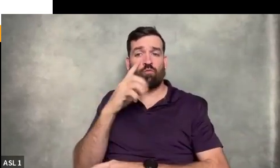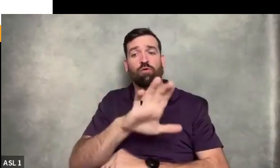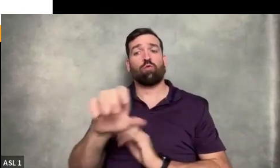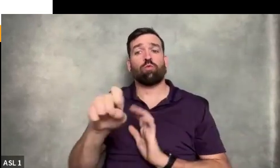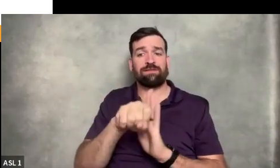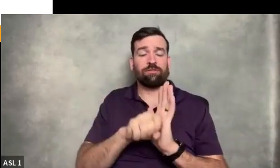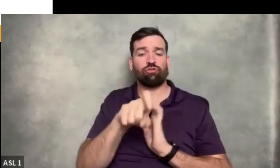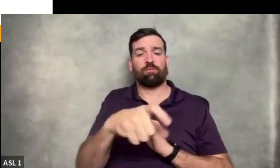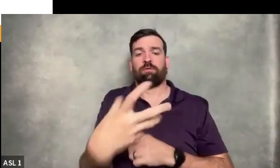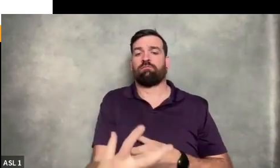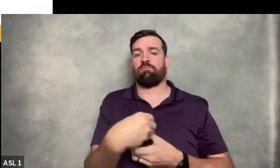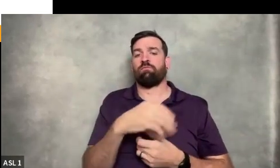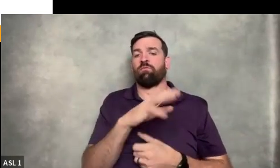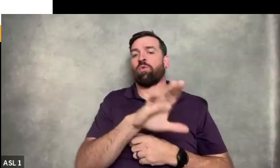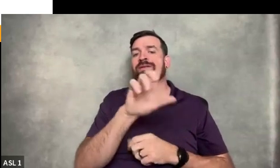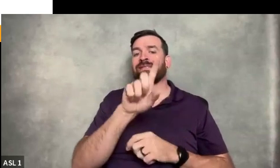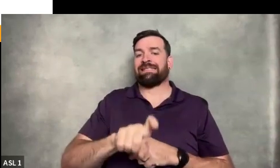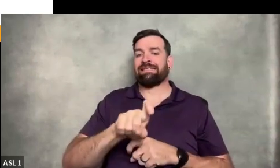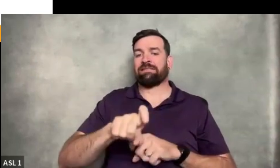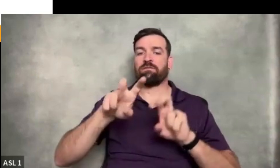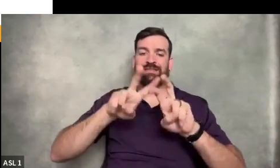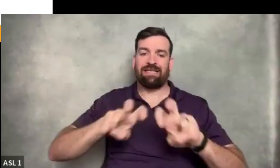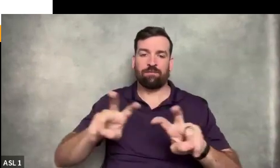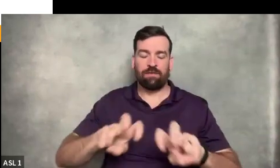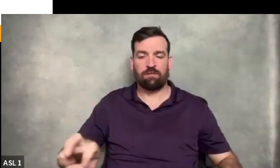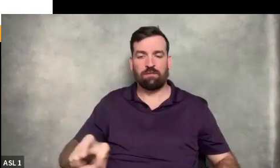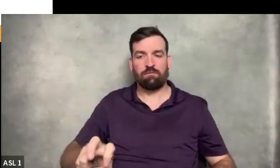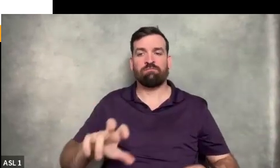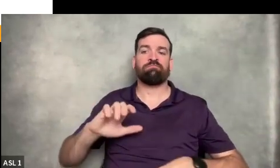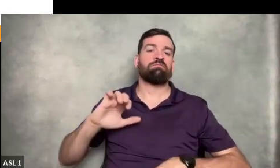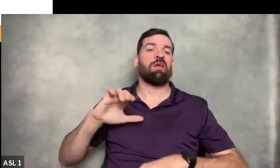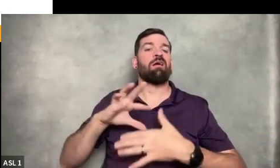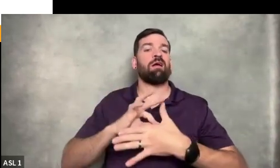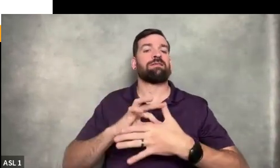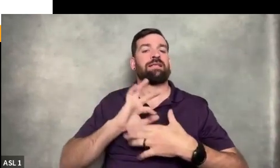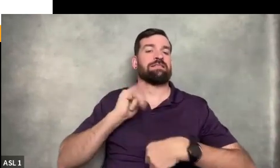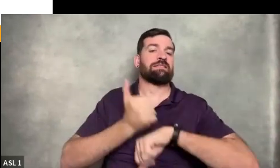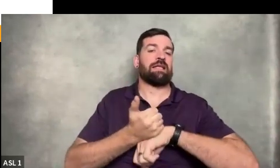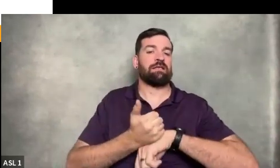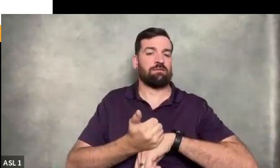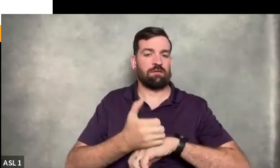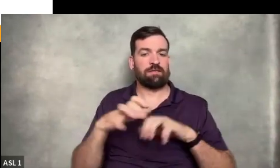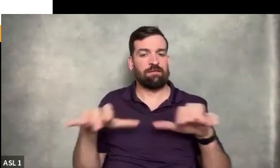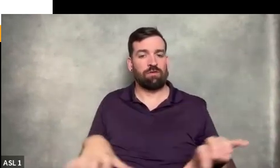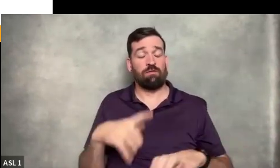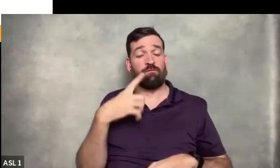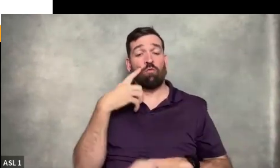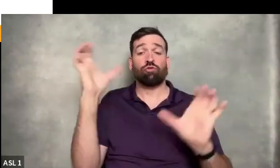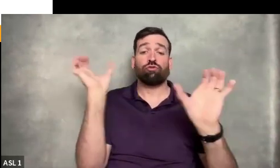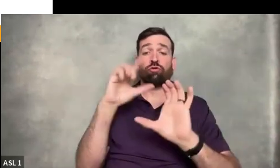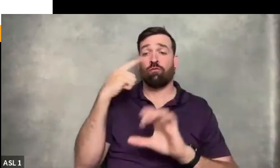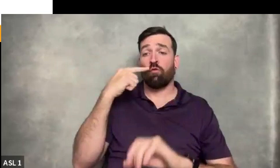part of your needs assessment and context setting activities. To search for ACL grants available,